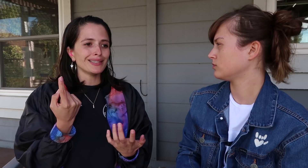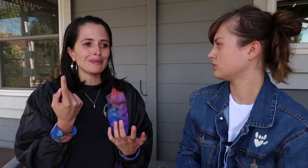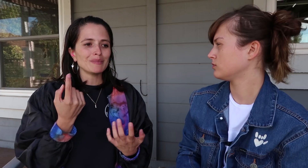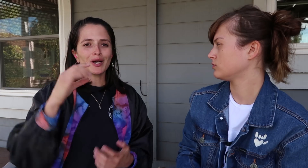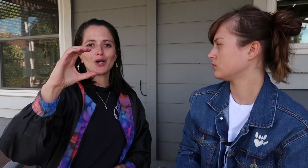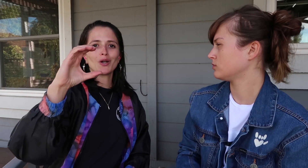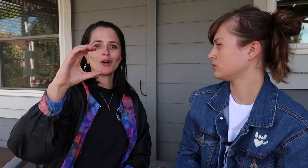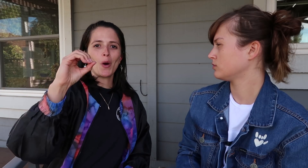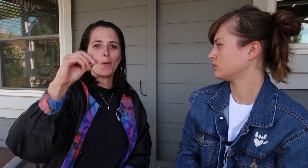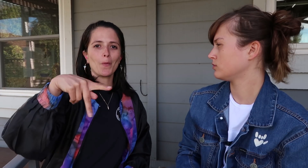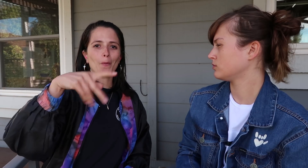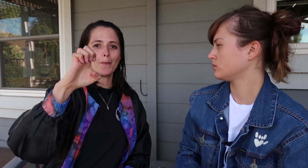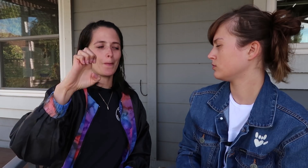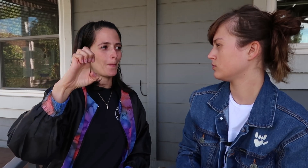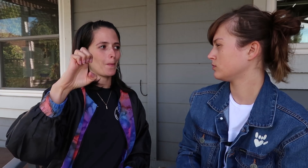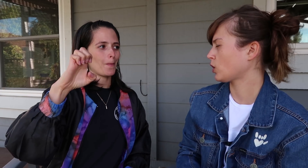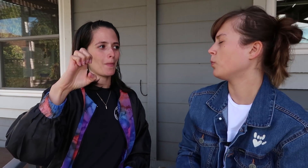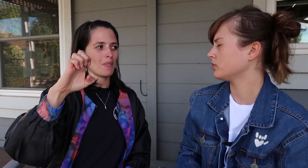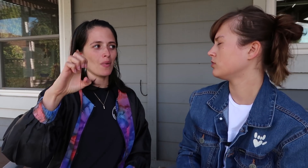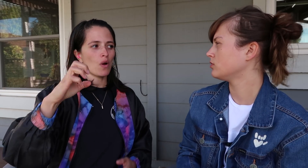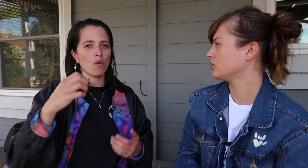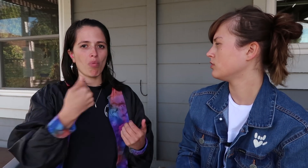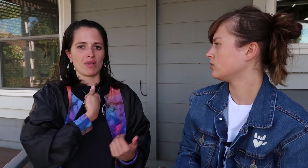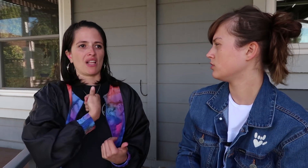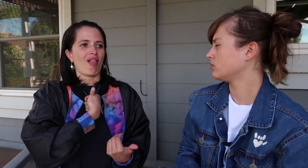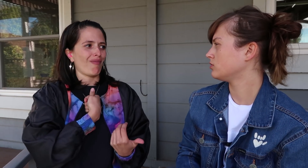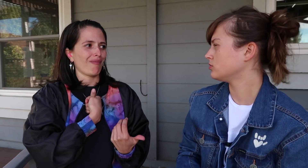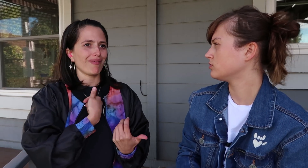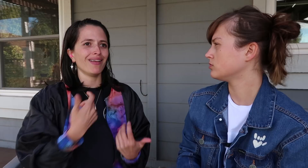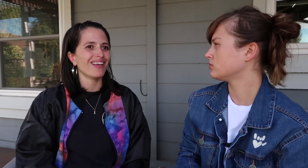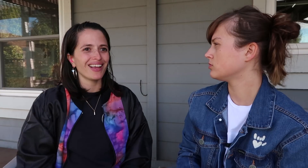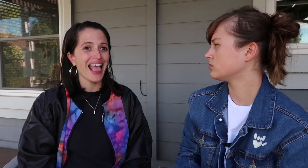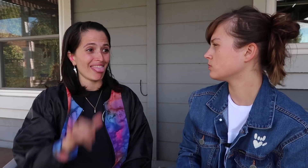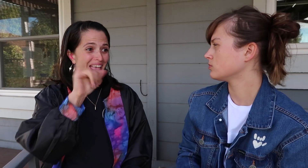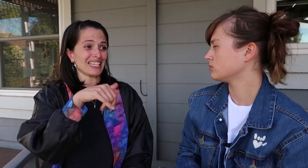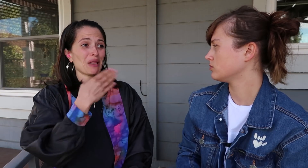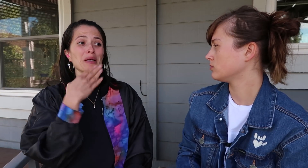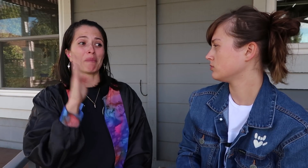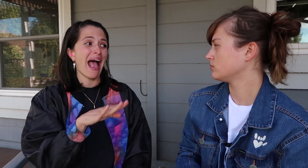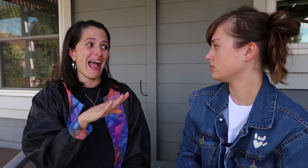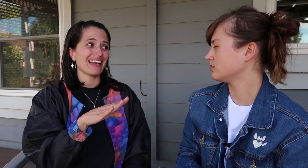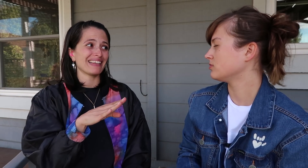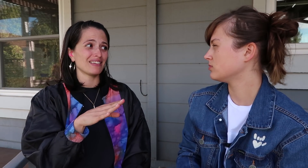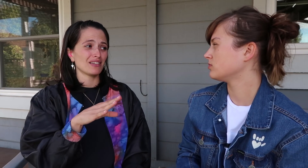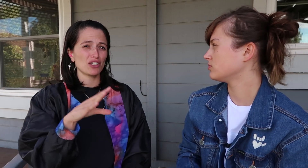trying to figure out how to cope with my problems as a deaf person. And that was not good,